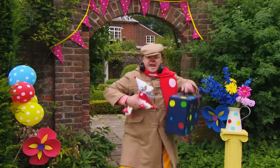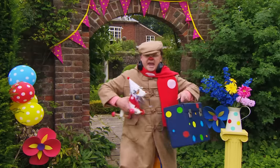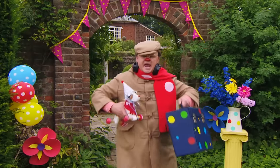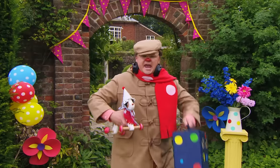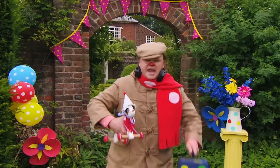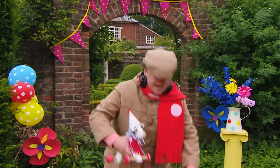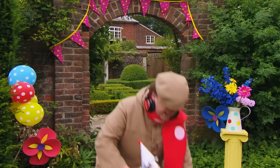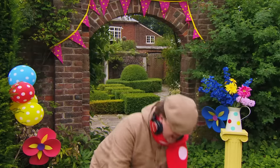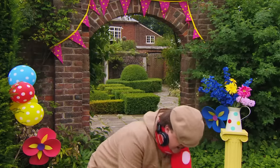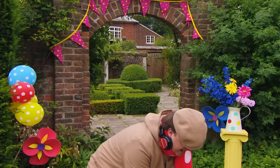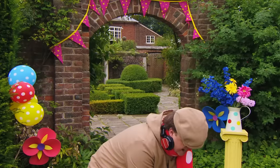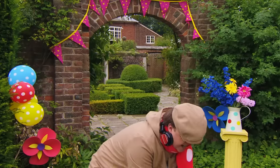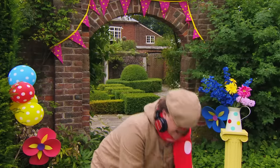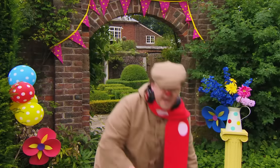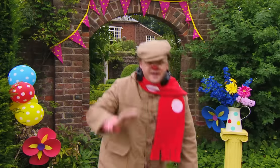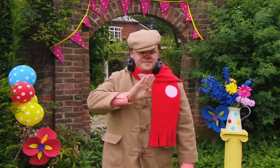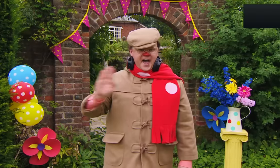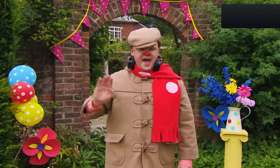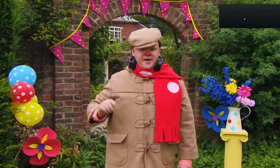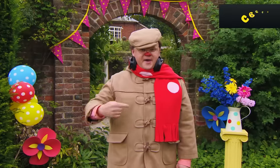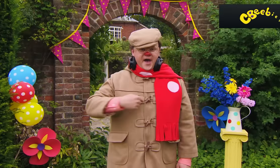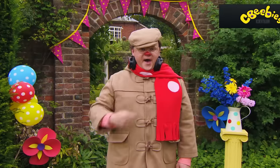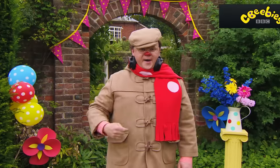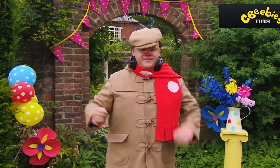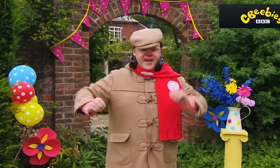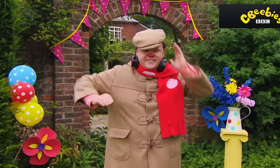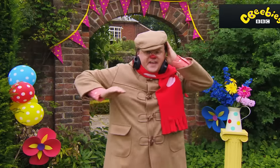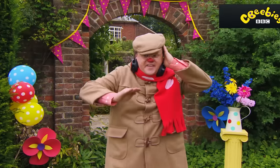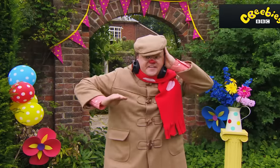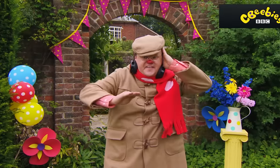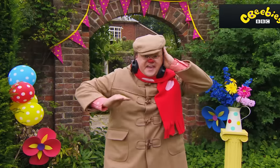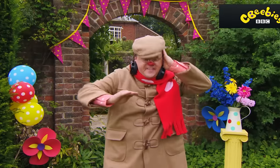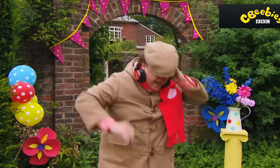is it your birthday today no i'm just the dj